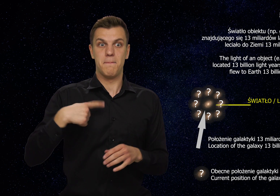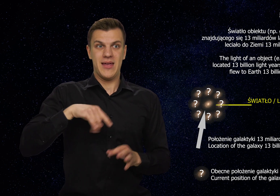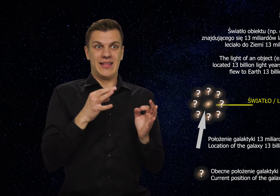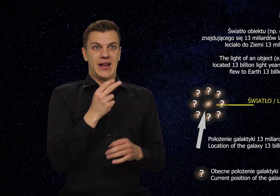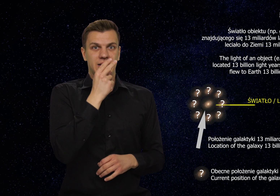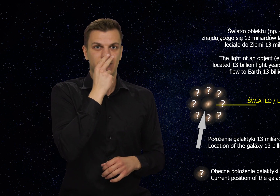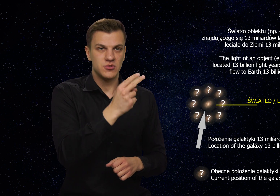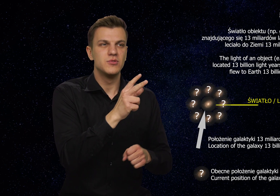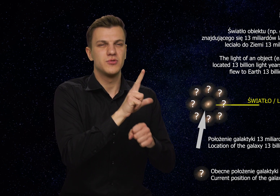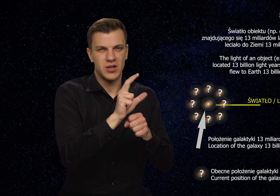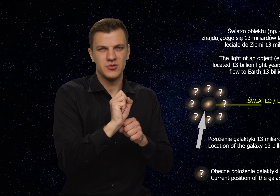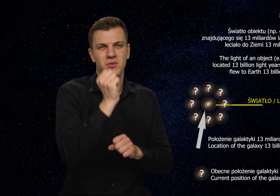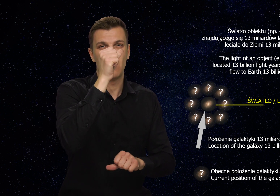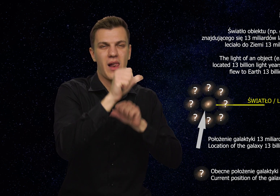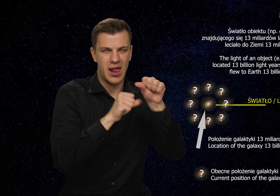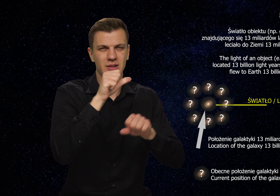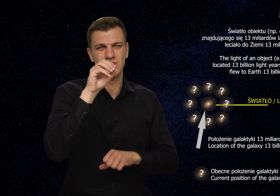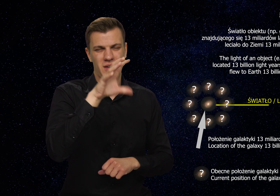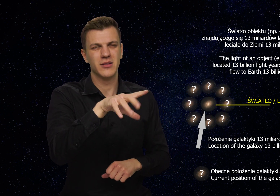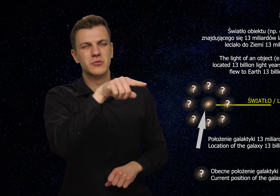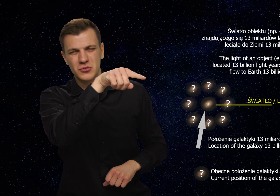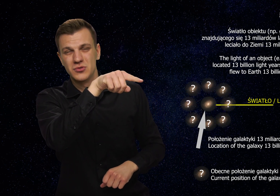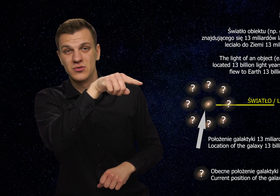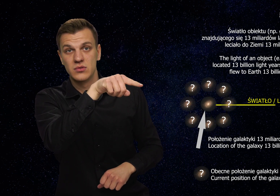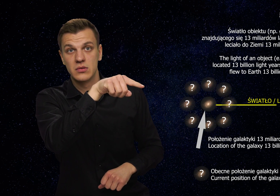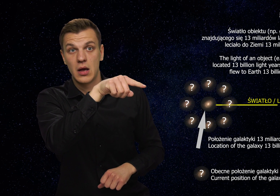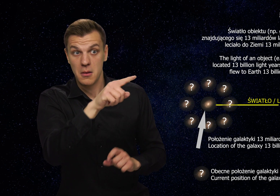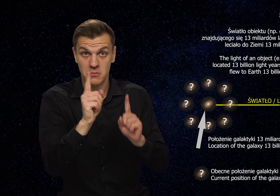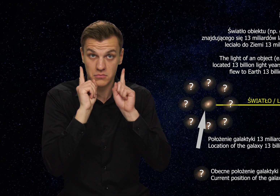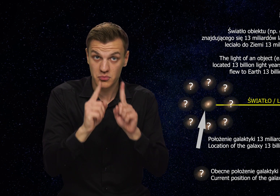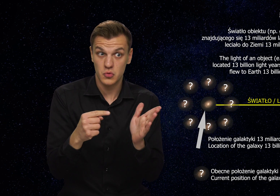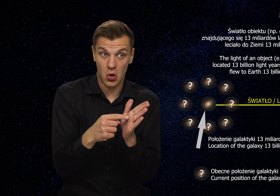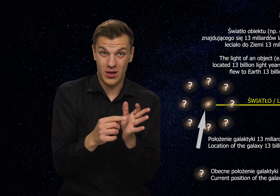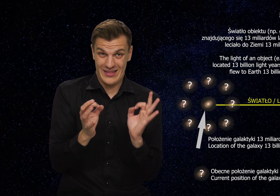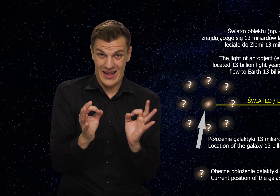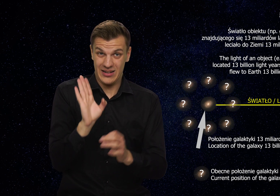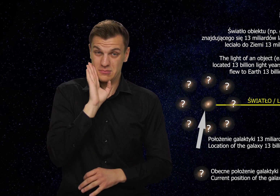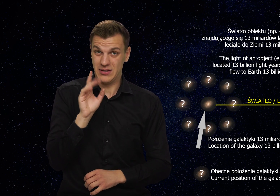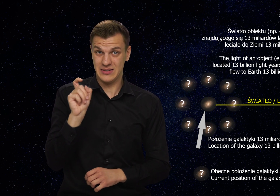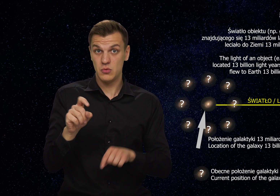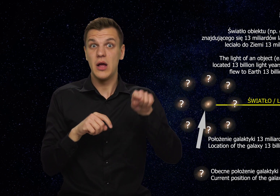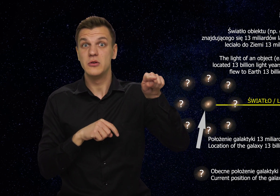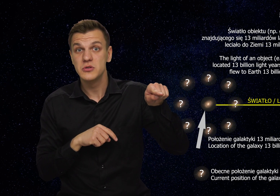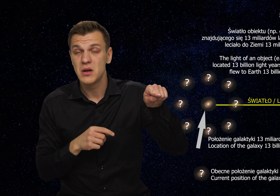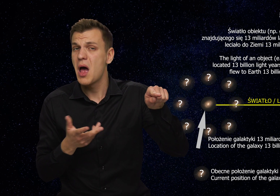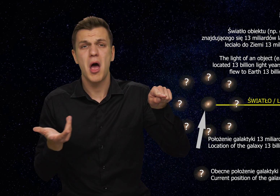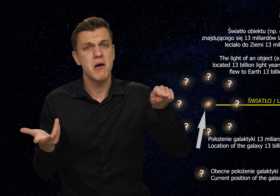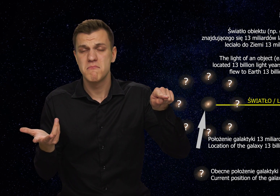When we see the light of an object from 13 billion light years ago, then in reality this object is no longer there,